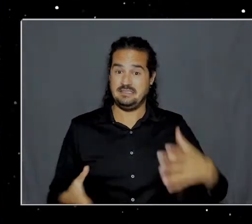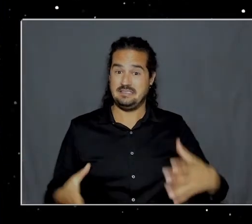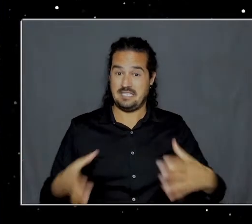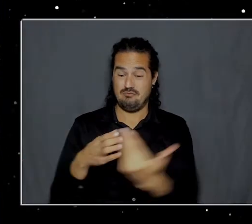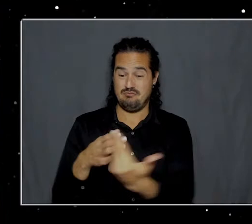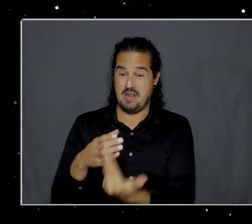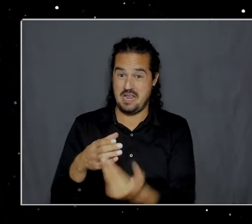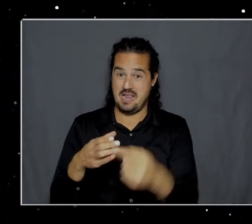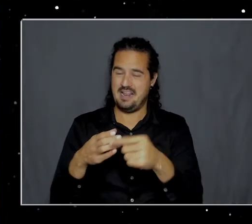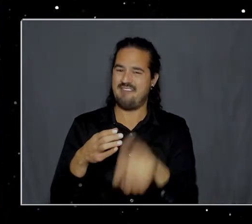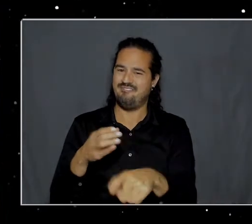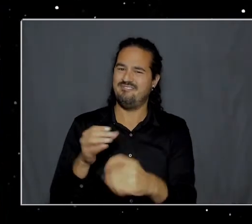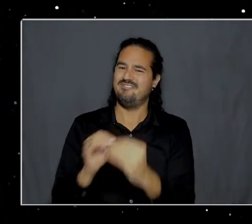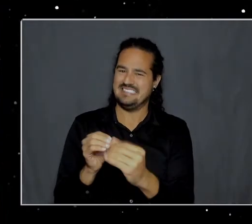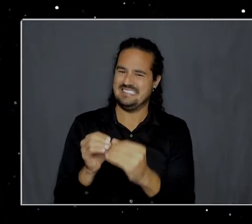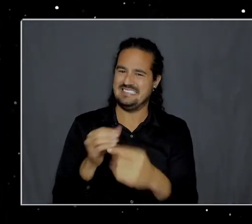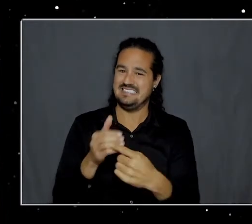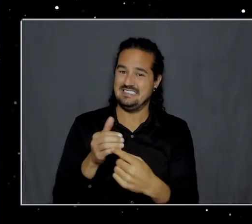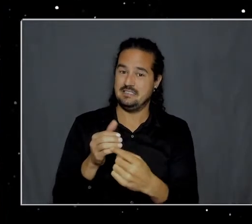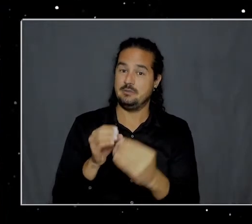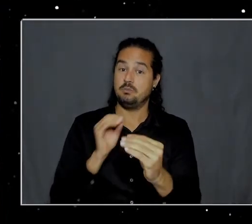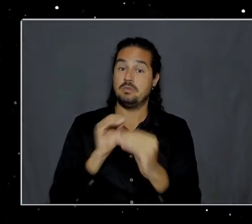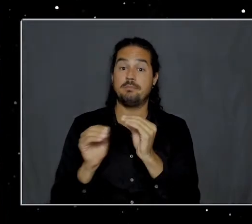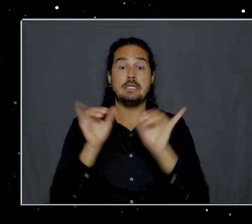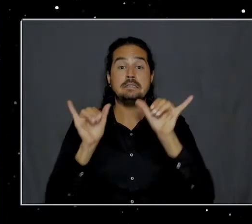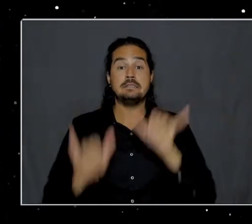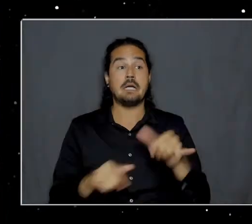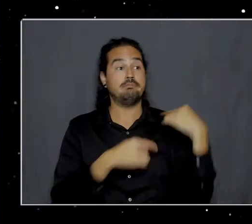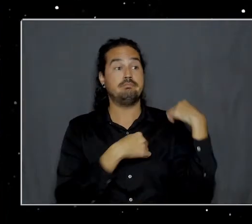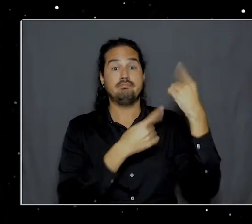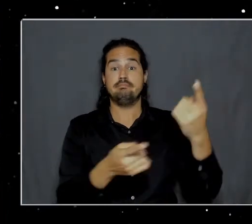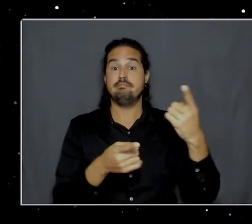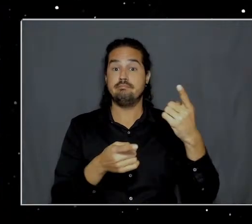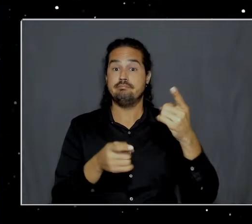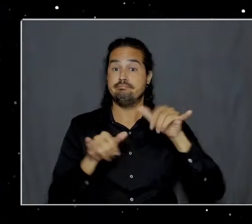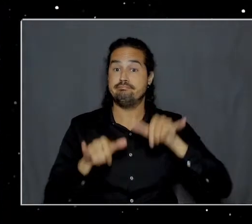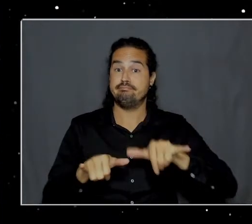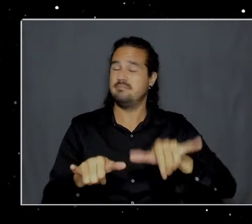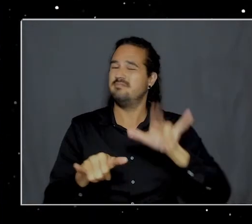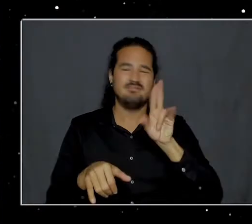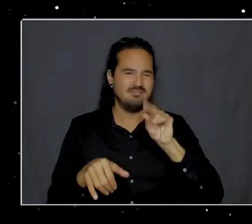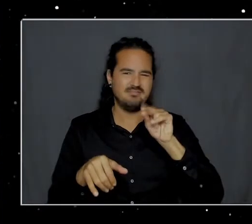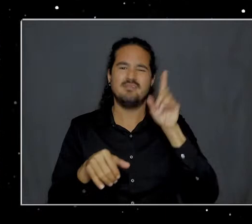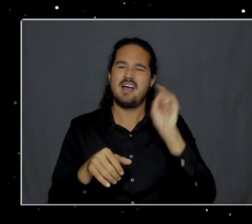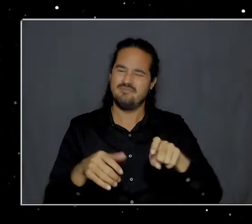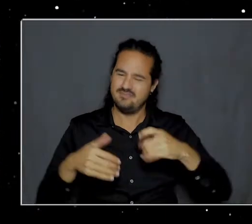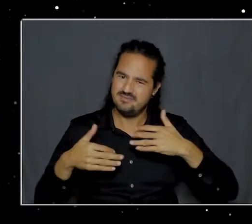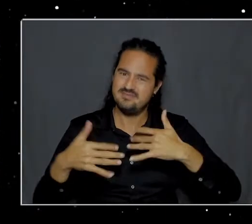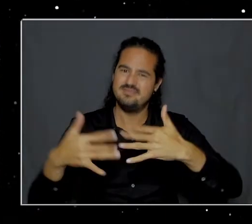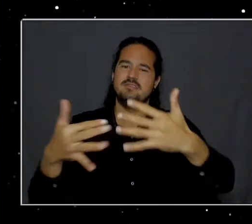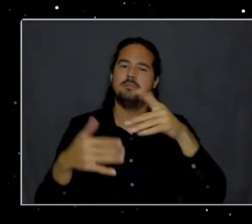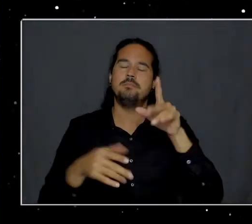REPAIRED. AND IT PROBABLY WON'T BE REPAIRED JUST LIKE IT WAS; WE NEED TO MOVE FORWARD.